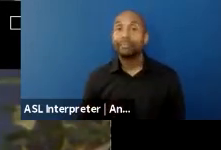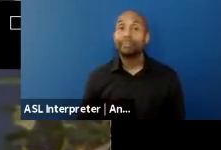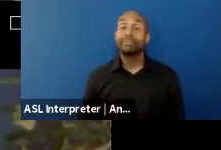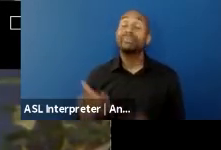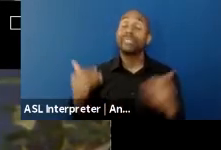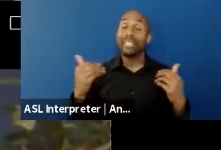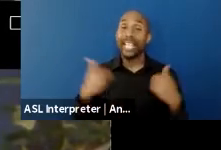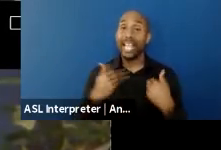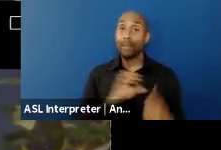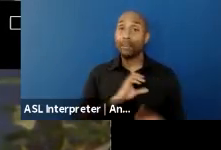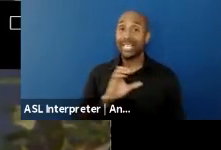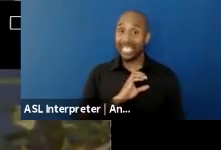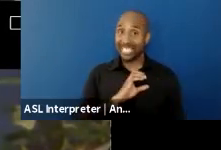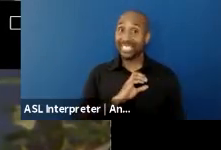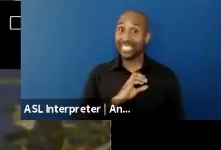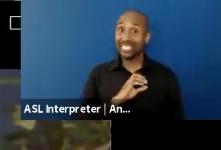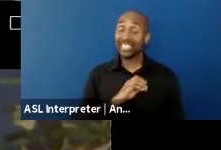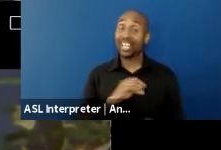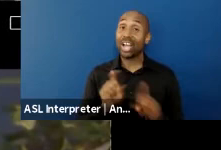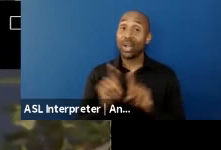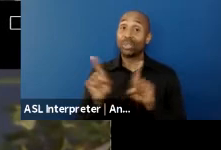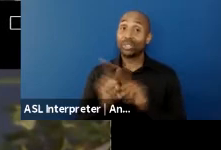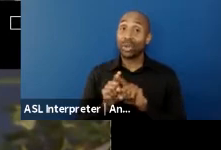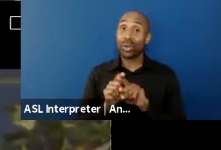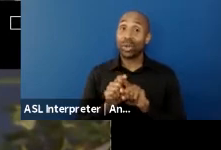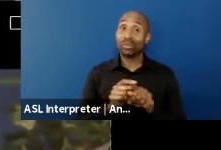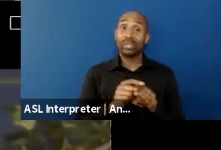My mom said she never saw anything like that.